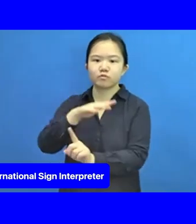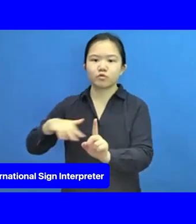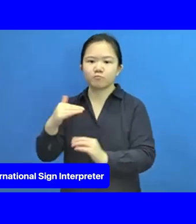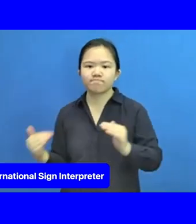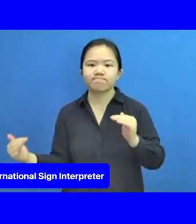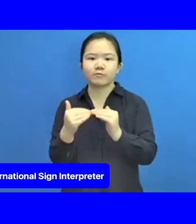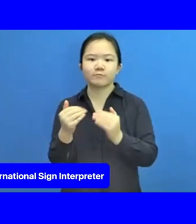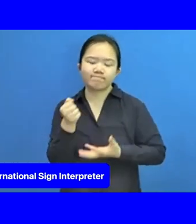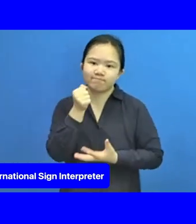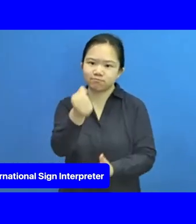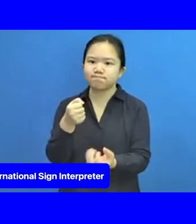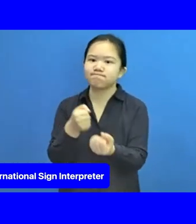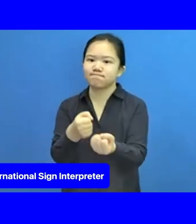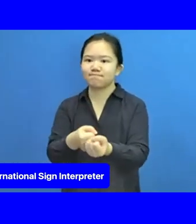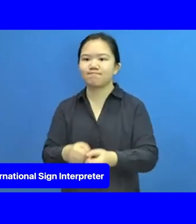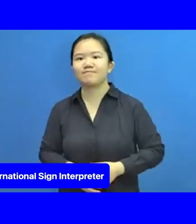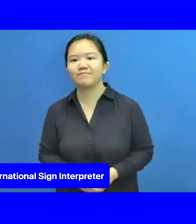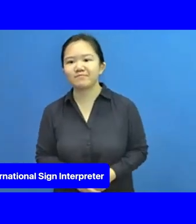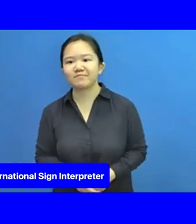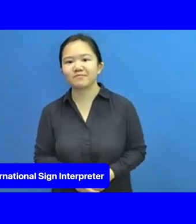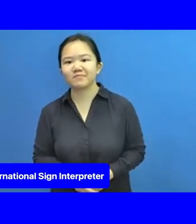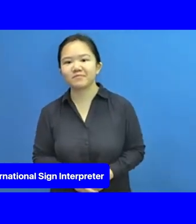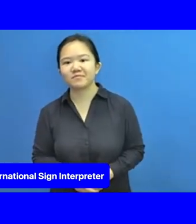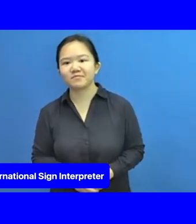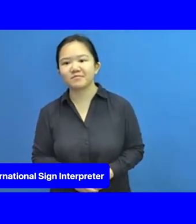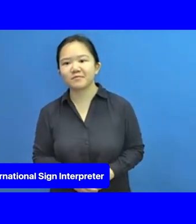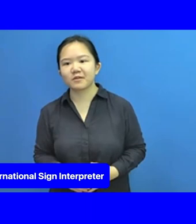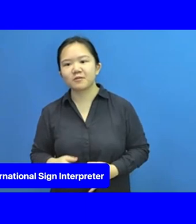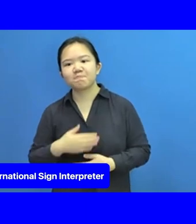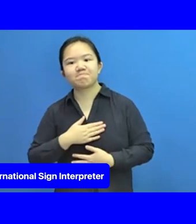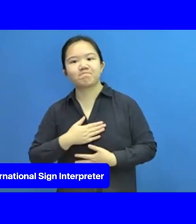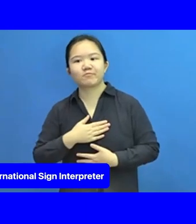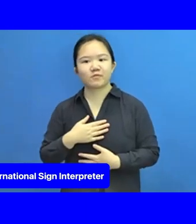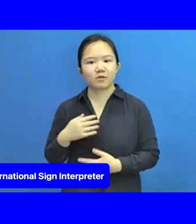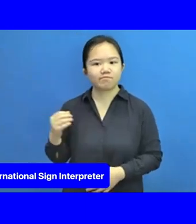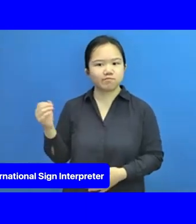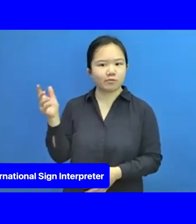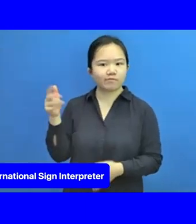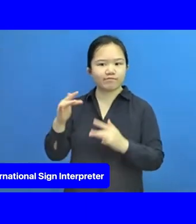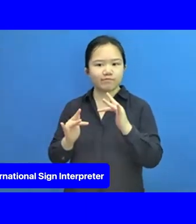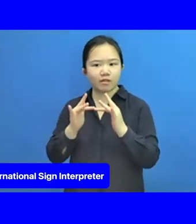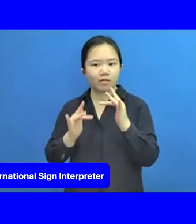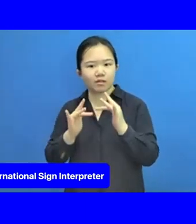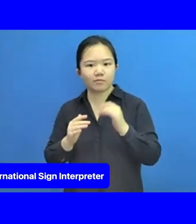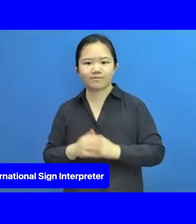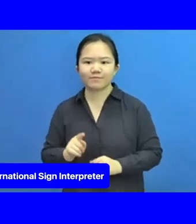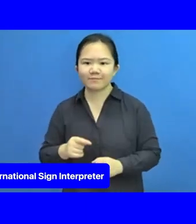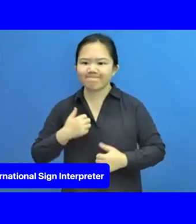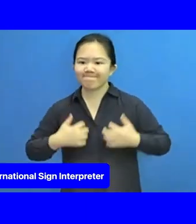focusing more on theater, dance, performance and puppetry. Thank you for listening, that's all for me.